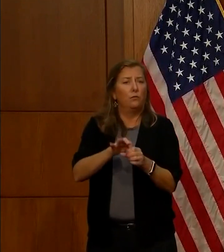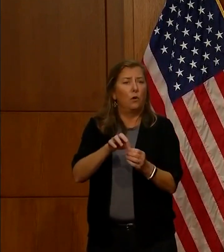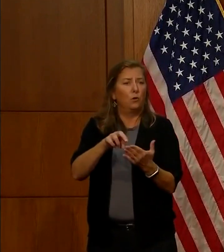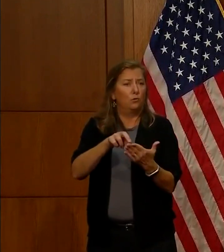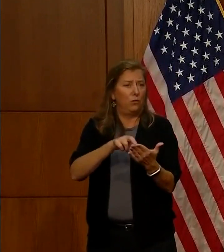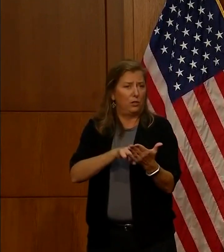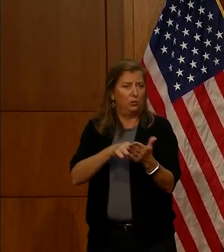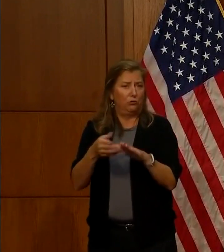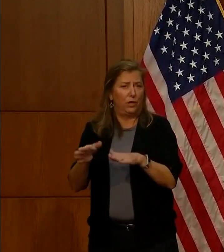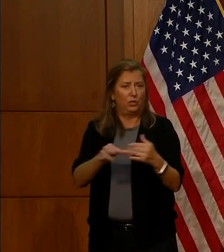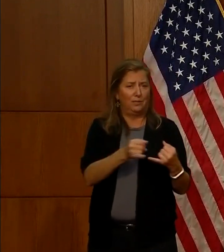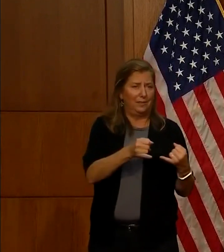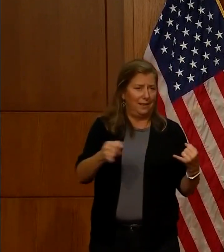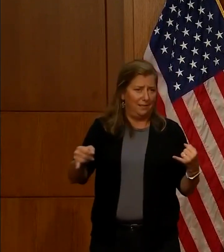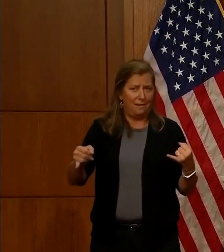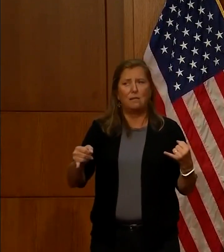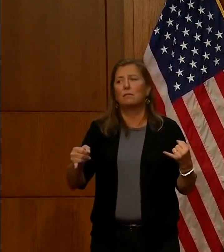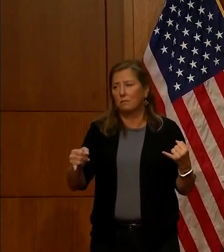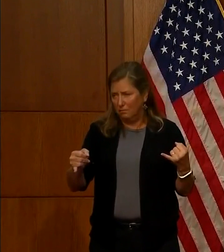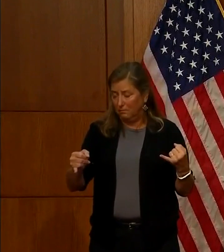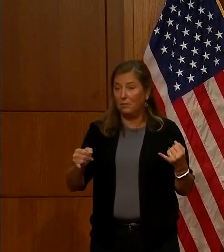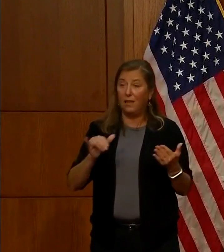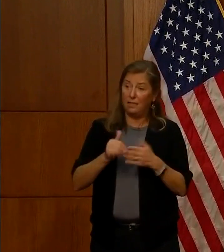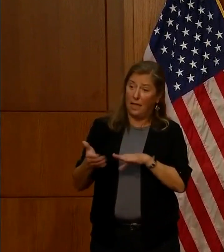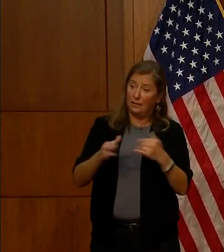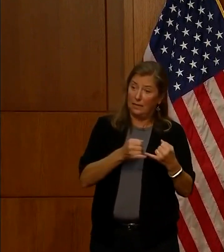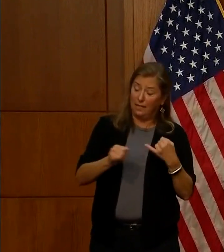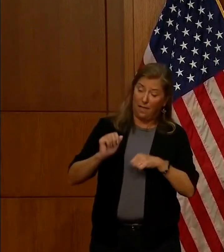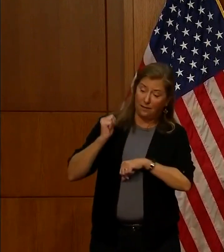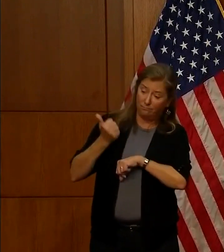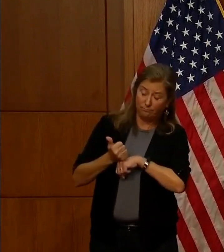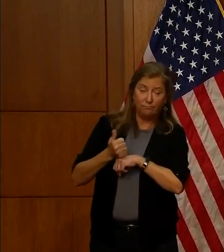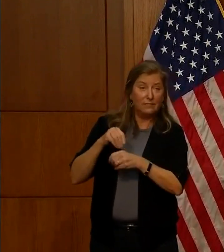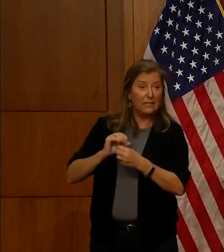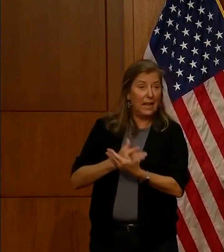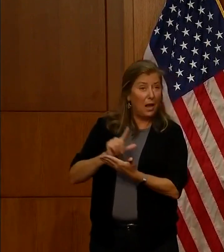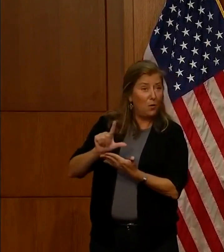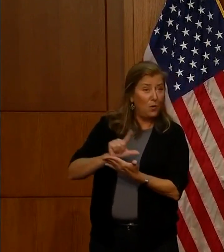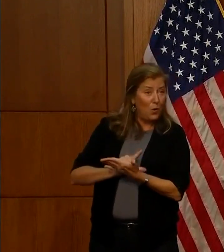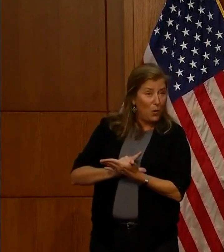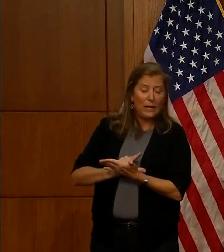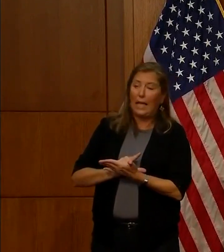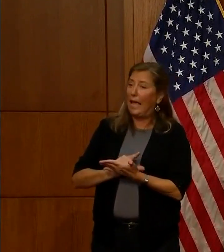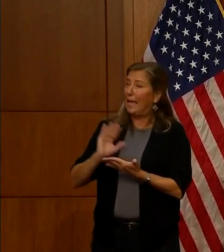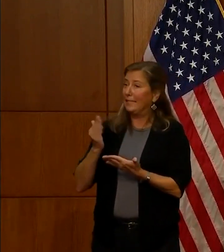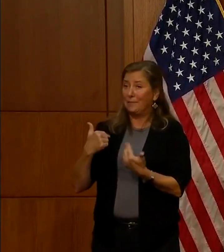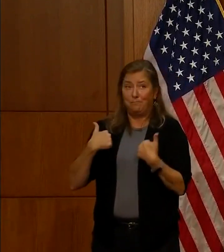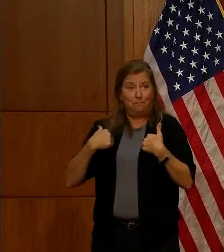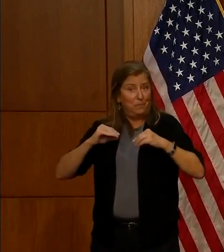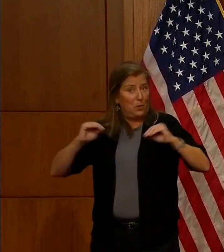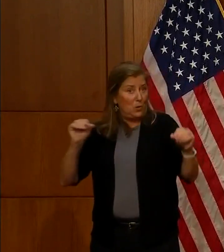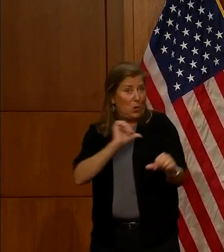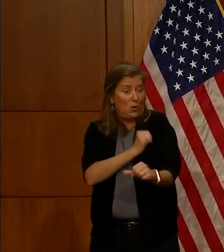OPTIONS TO EXTEND THE VOTER REGISTRATION DEADLINE. THAT